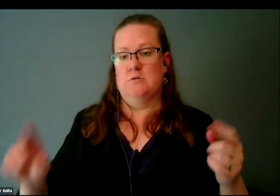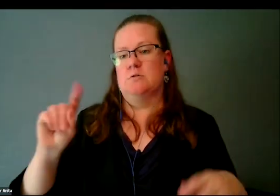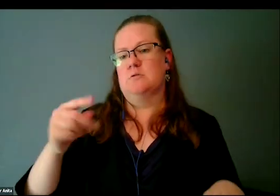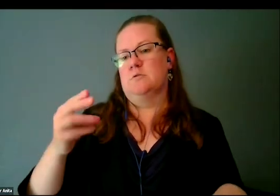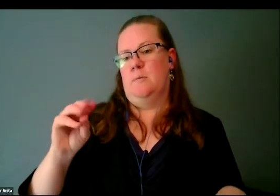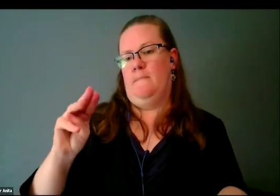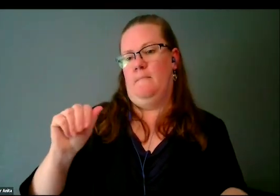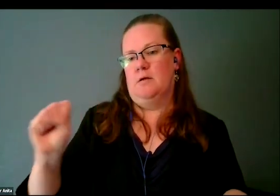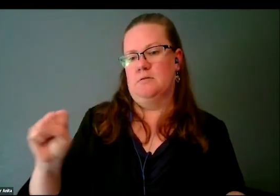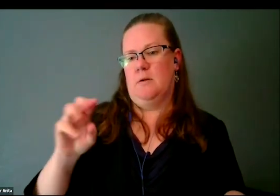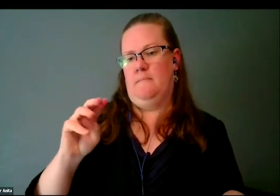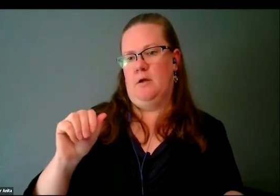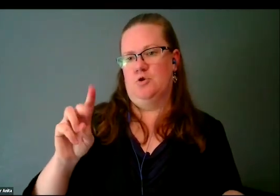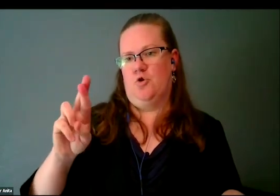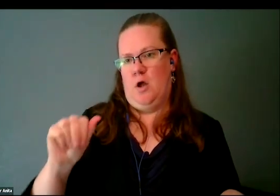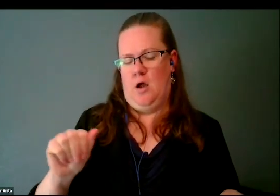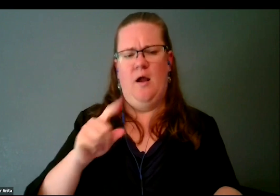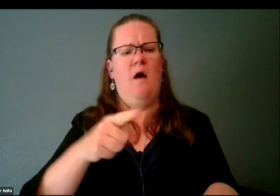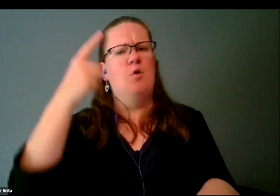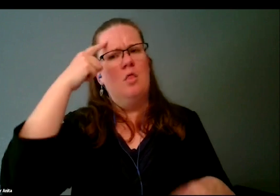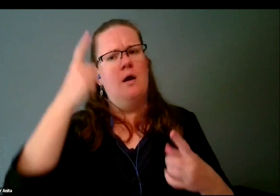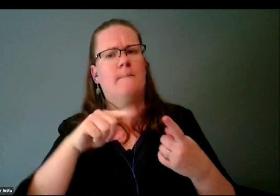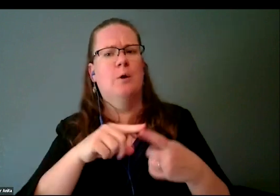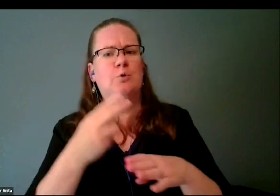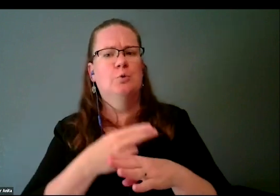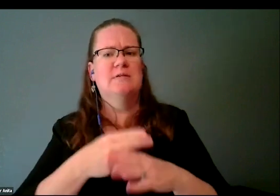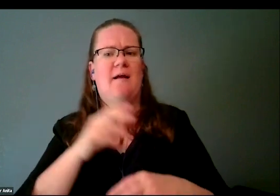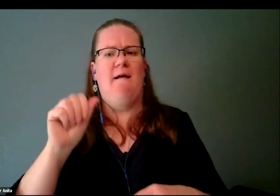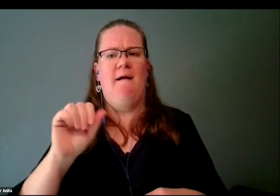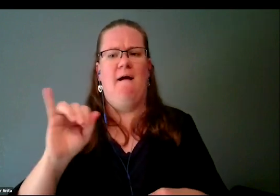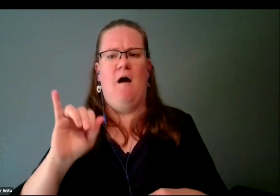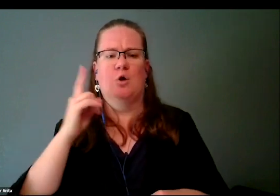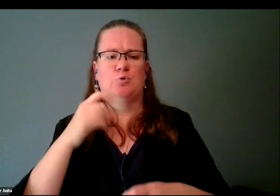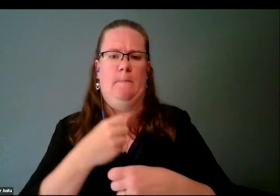"Have you thought of using AI to help generate 3D printable 2.5D